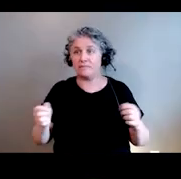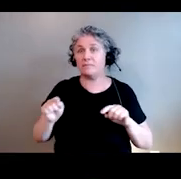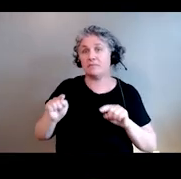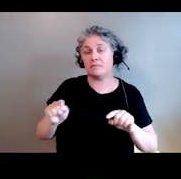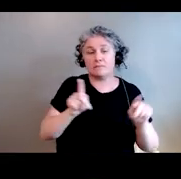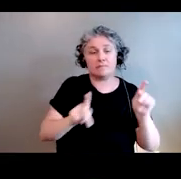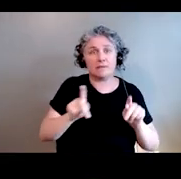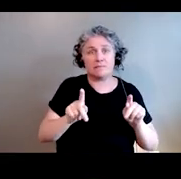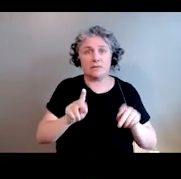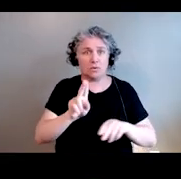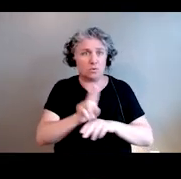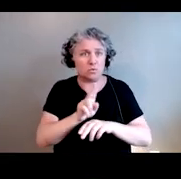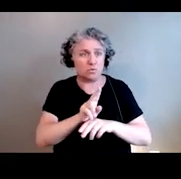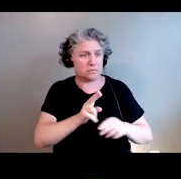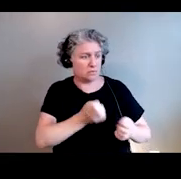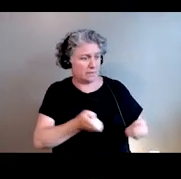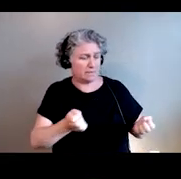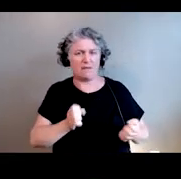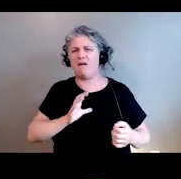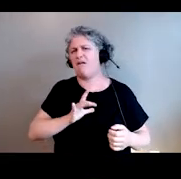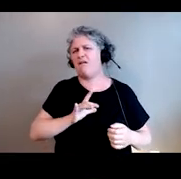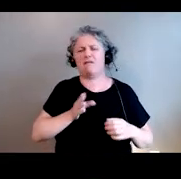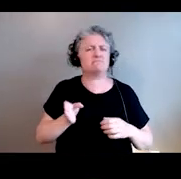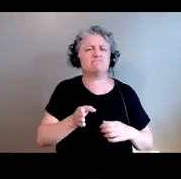in their own unique terms with increased amounts of independence.